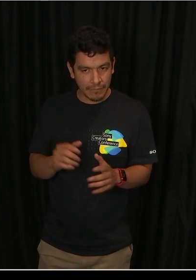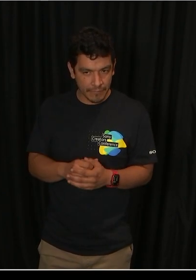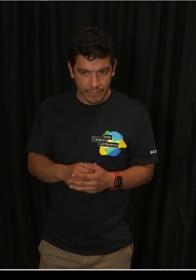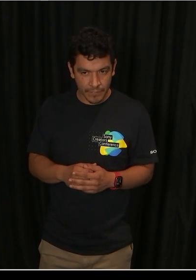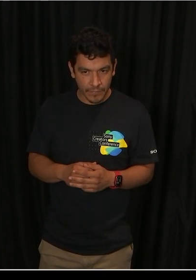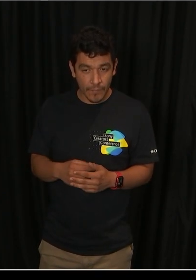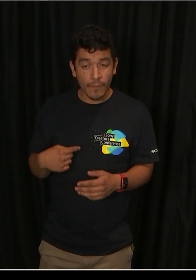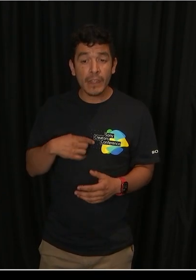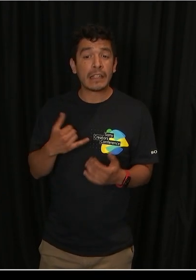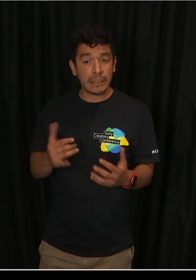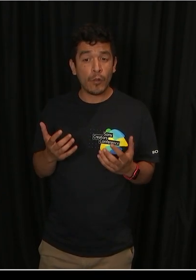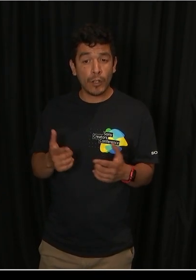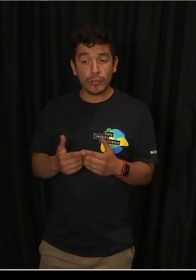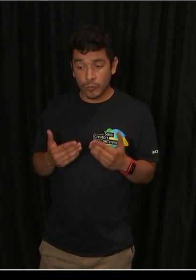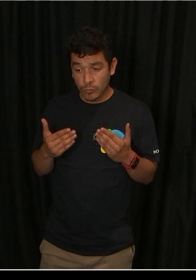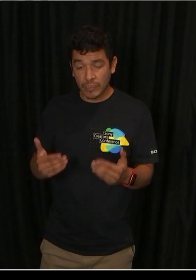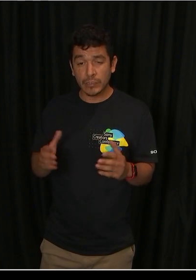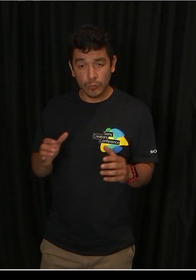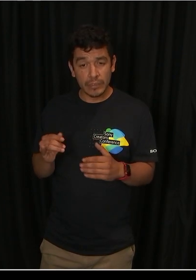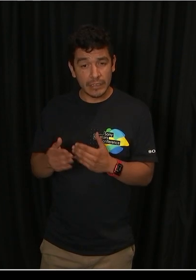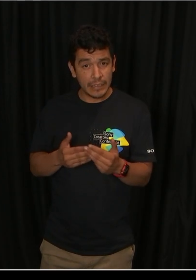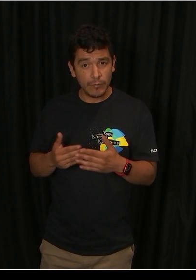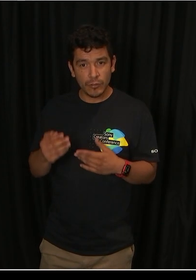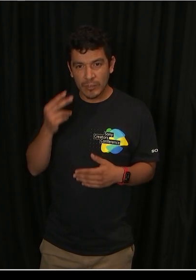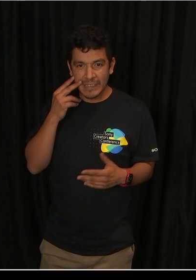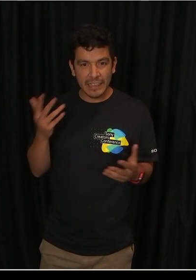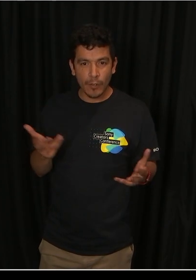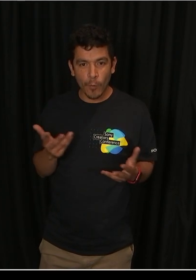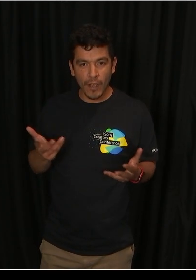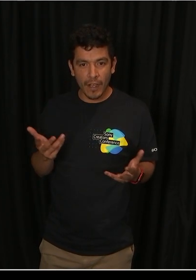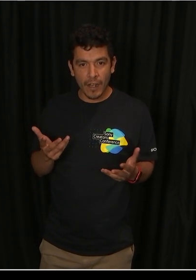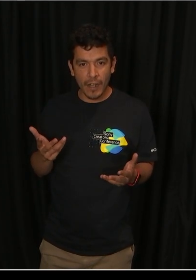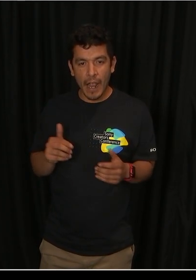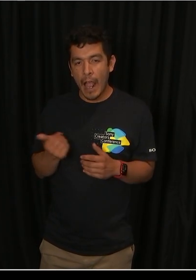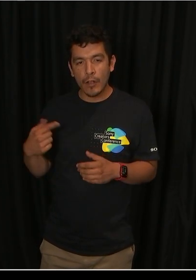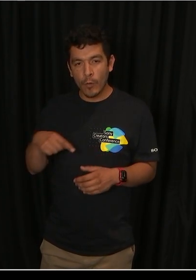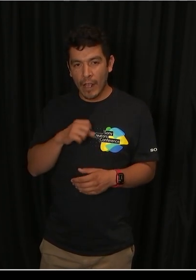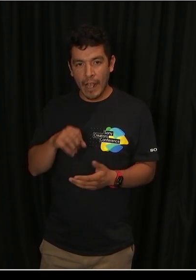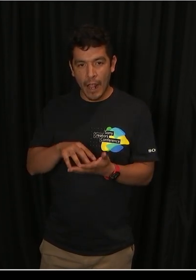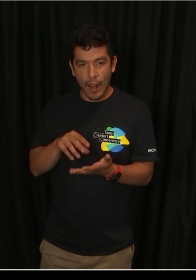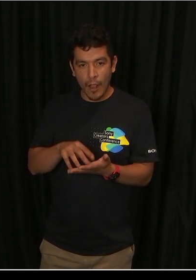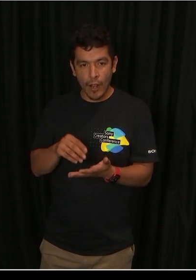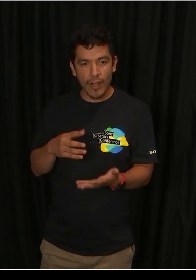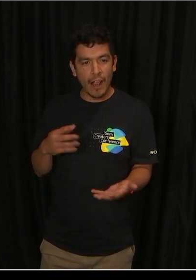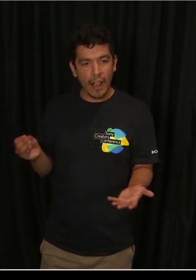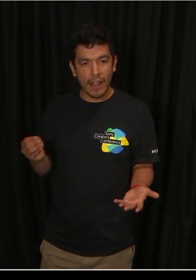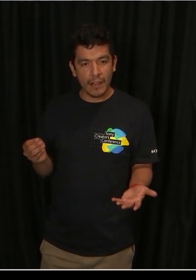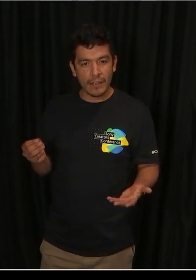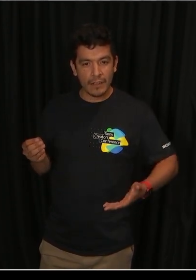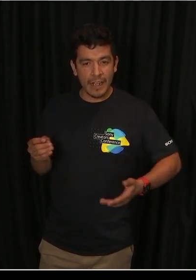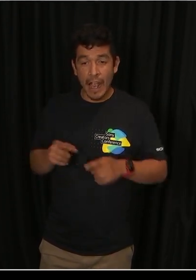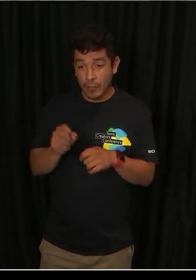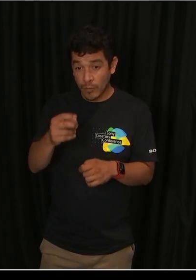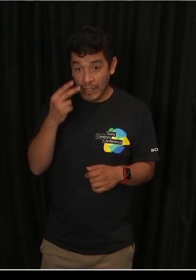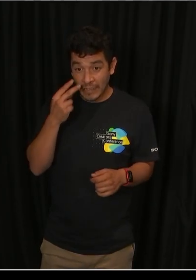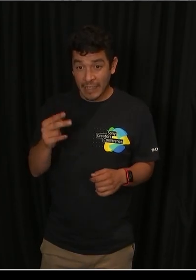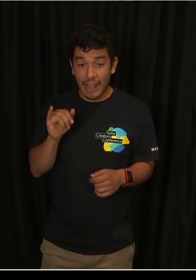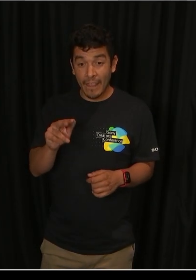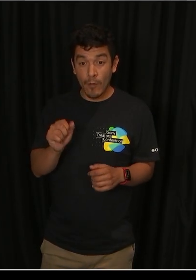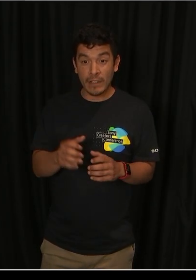We still wanted to go ahead and render it anyway to see what what else we could learn. And as you can see, this was a lot of motion,